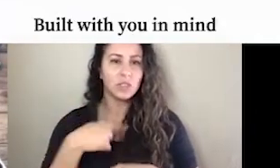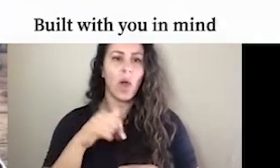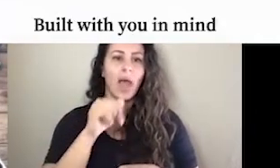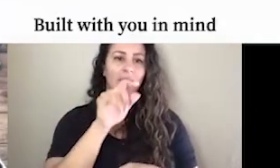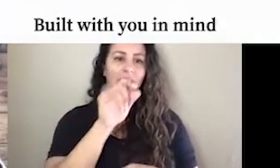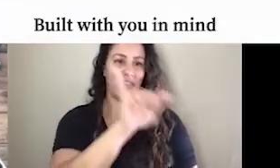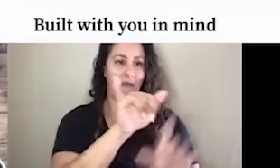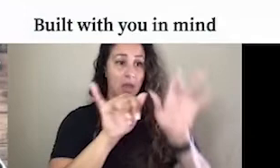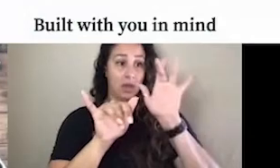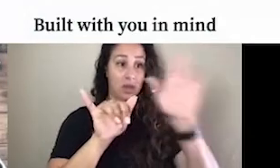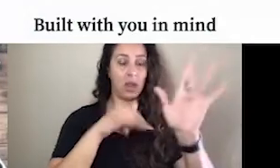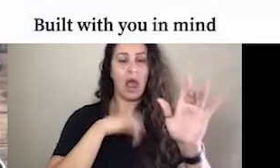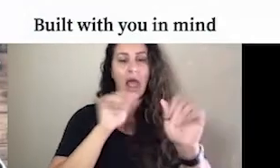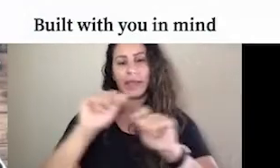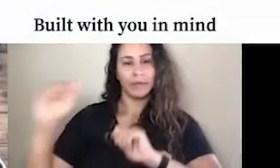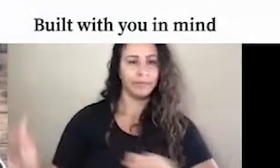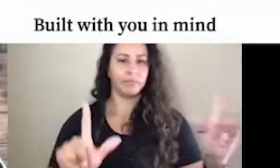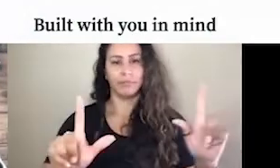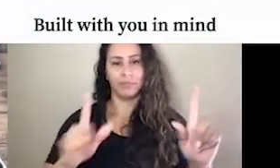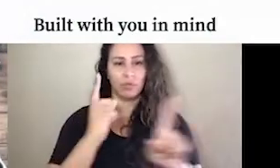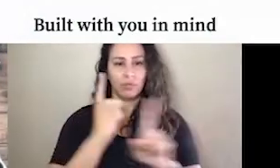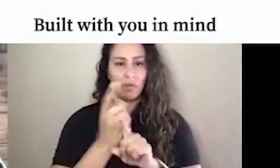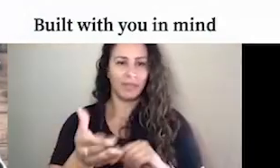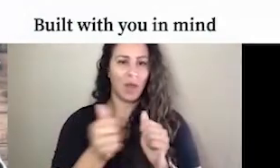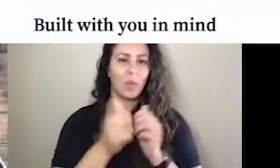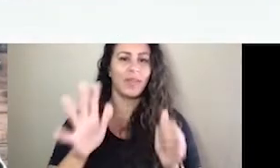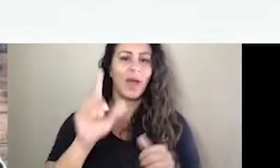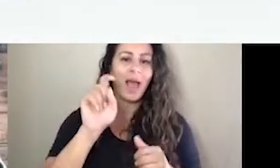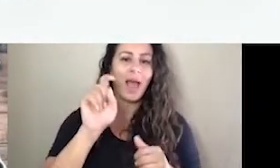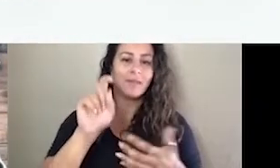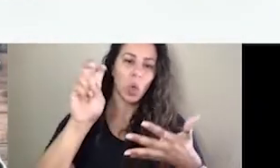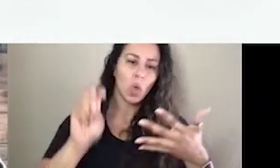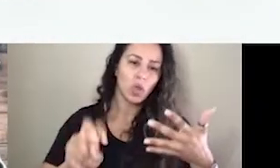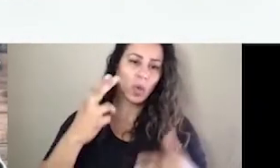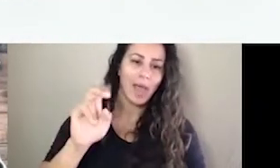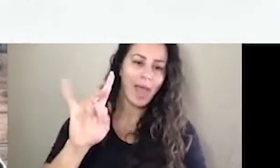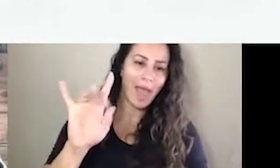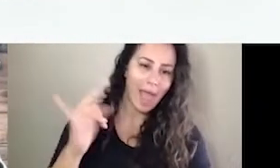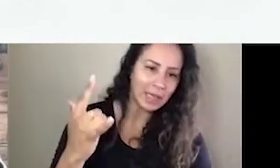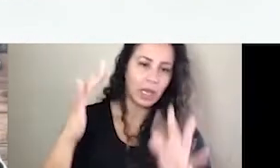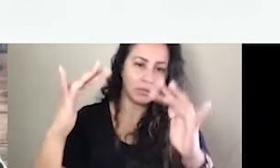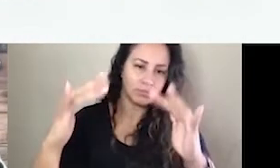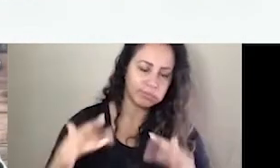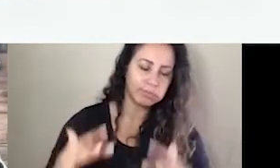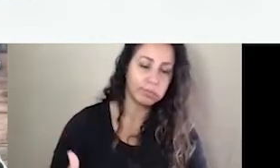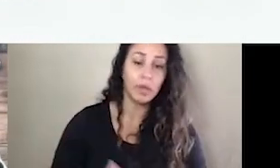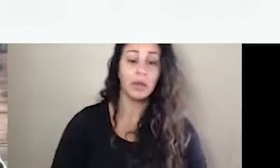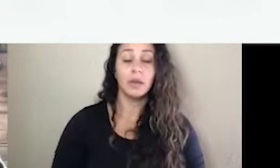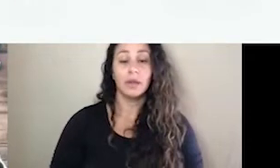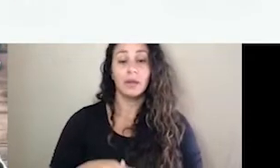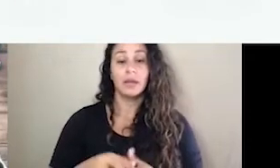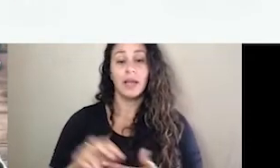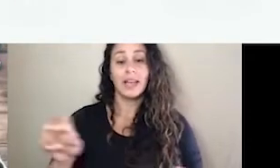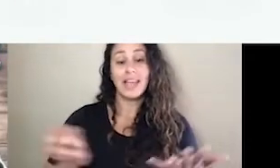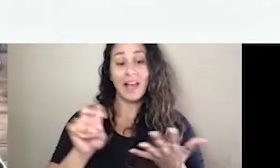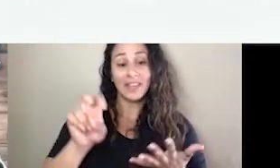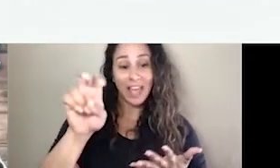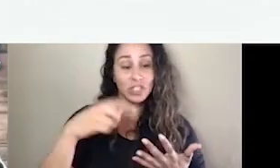AND SPEAKING OF NAVIGATION WE HAVE MADE A LOT OF IMPROVEMENTS TO THE GROWTH THEME MENU, SPECIFICALLY SURROUNDING ACCESSIBILITY.